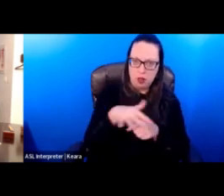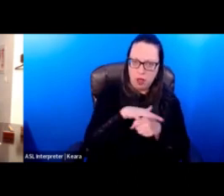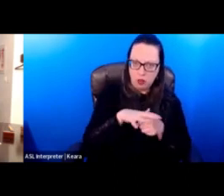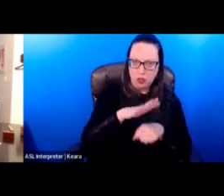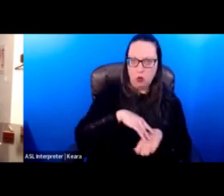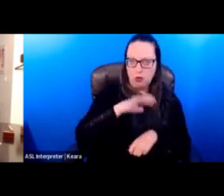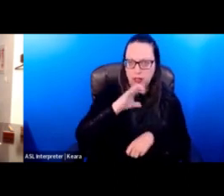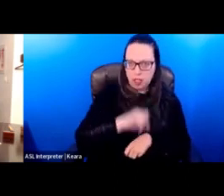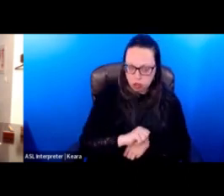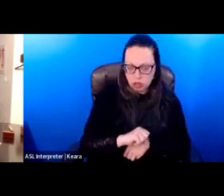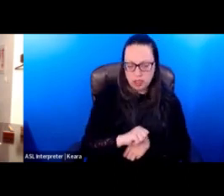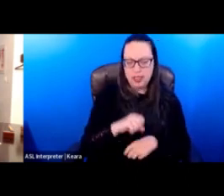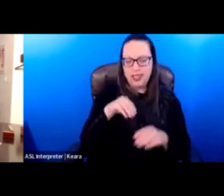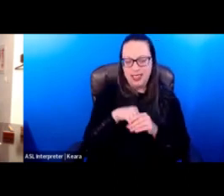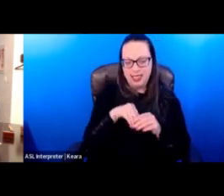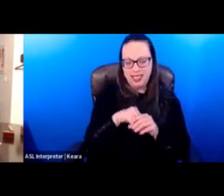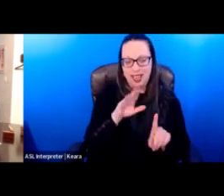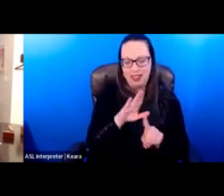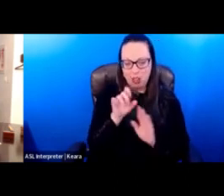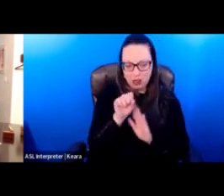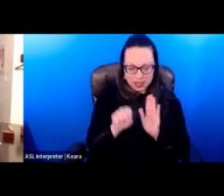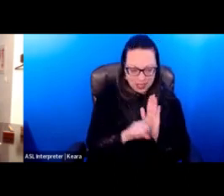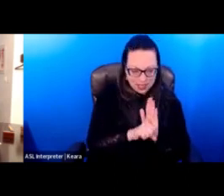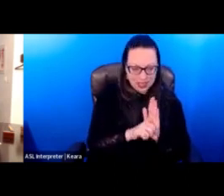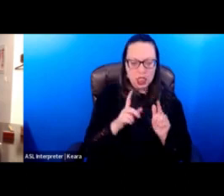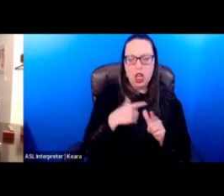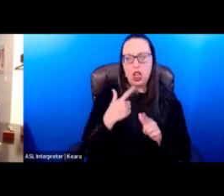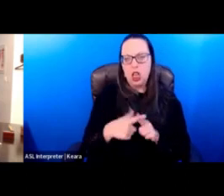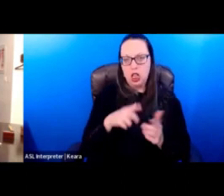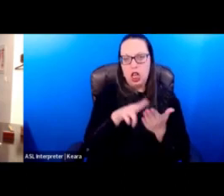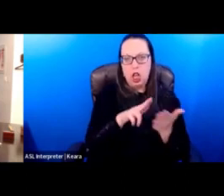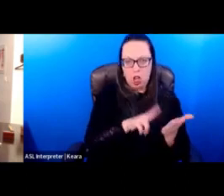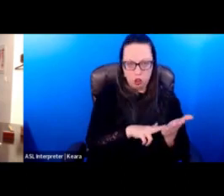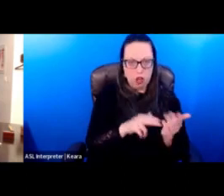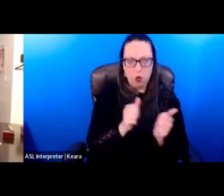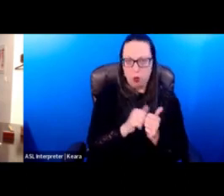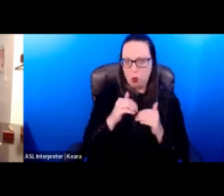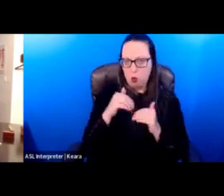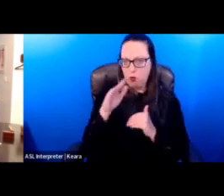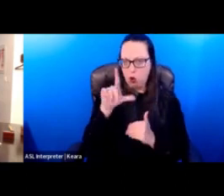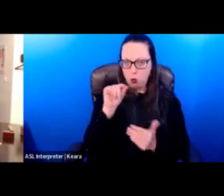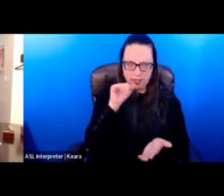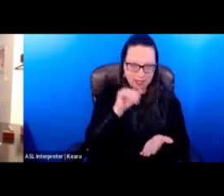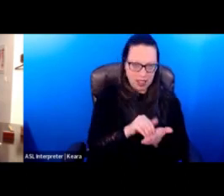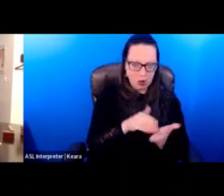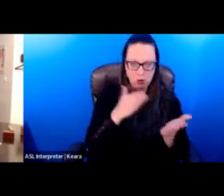entities within their states. And then they contract with over 20,000 service providers, and have hundreds of 1000s of